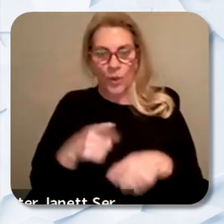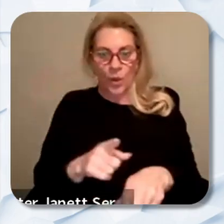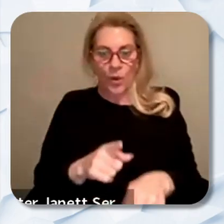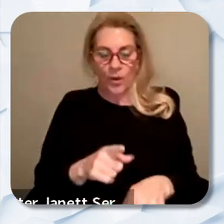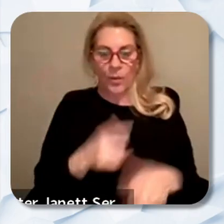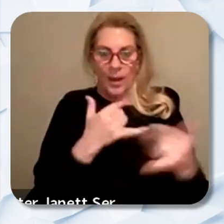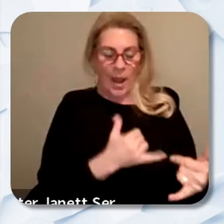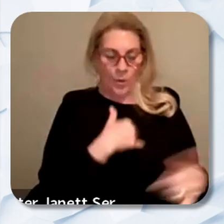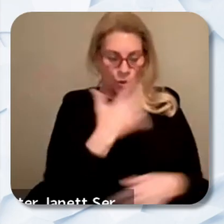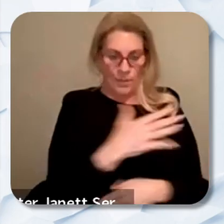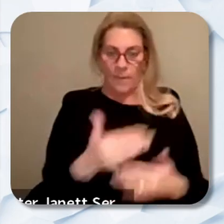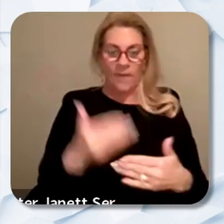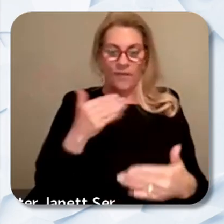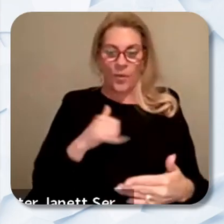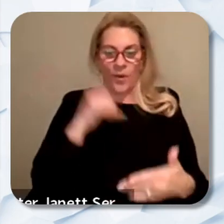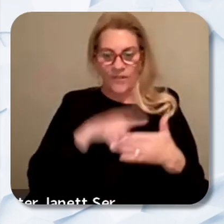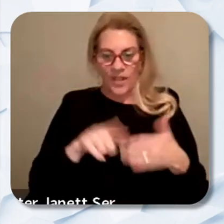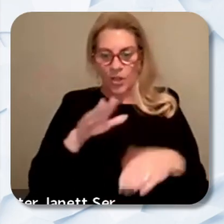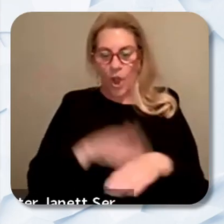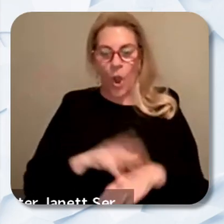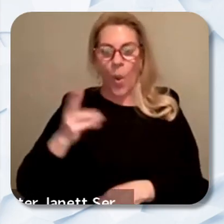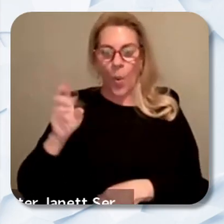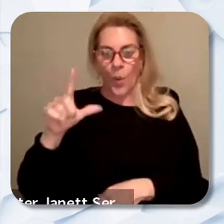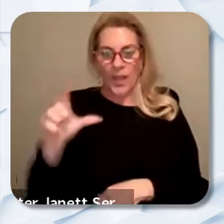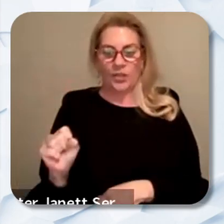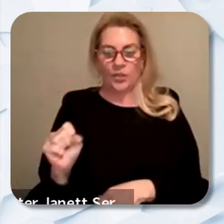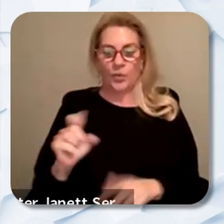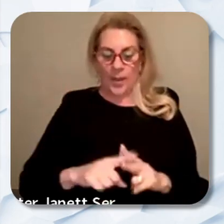but prior to that we were doing investigation on wheels. So at the beginning of that month